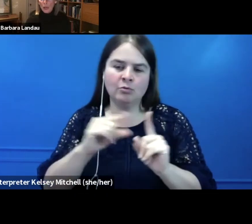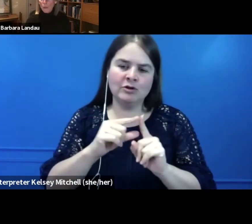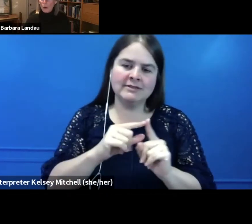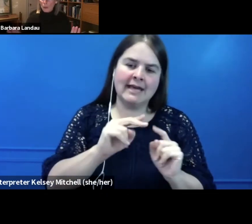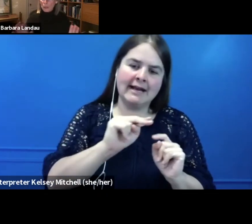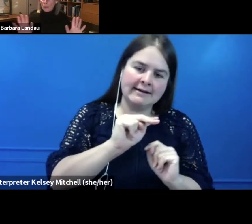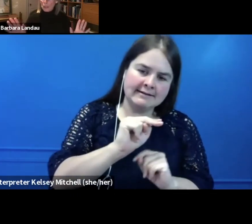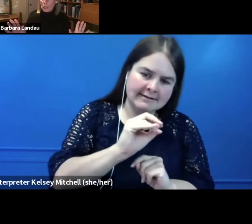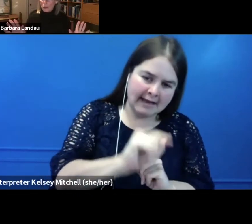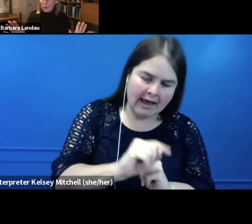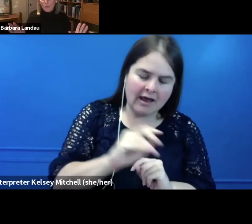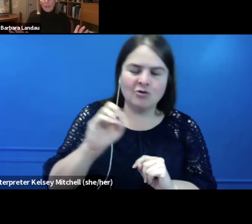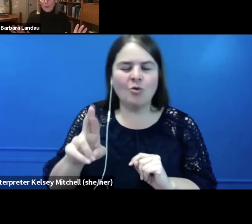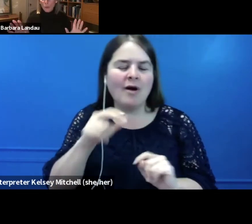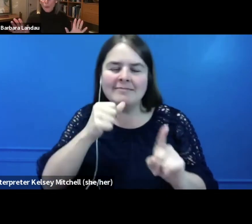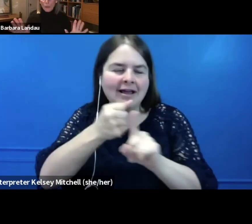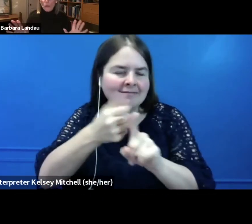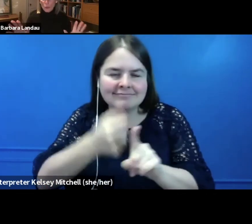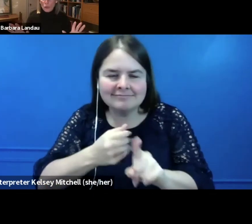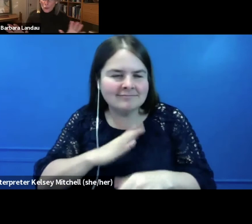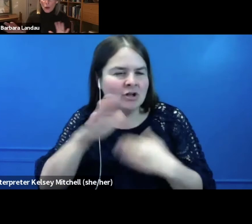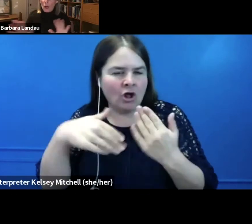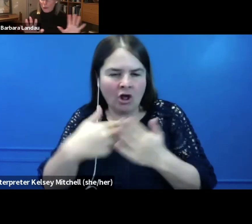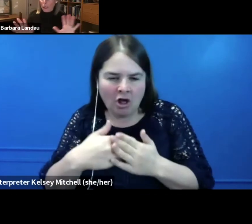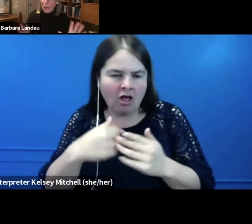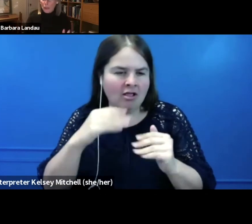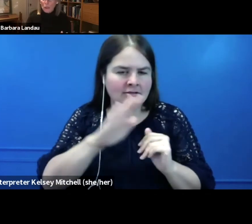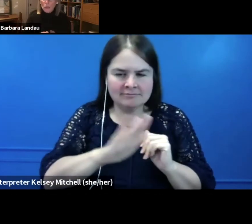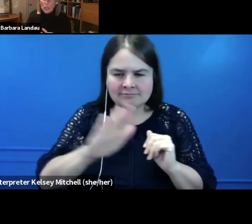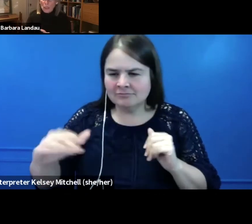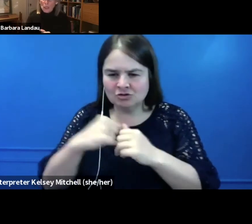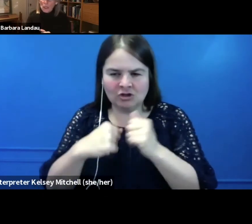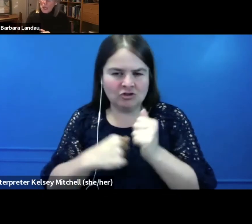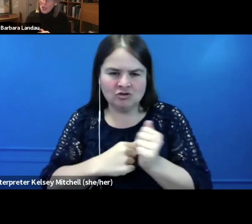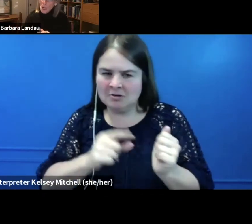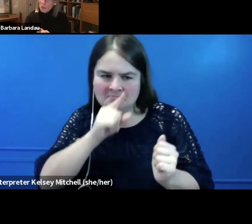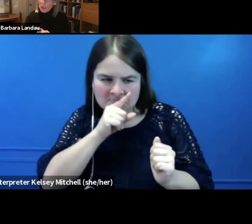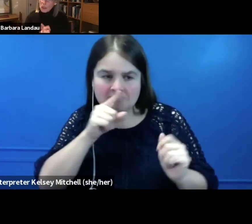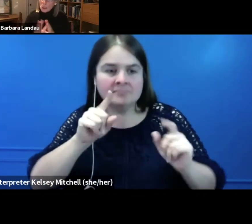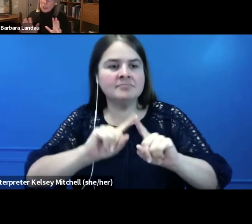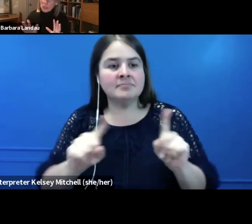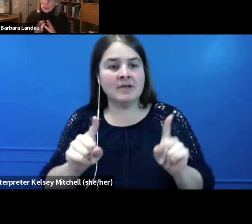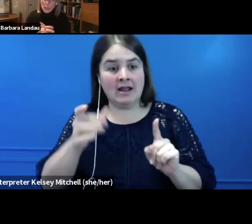won't go into the details of like what the structures are underlying these two